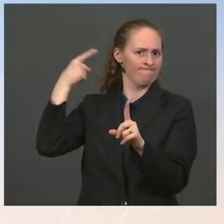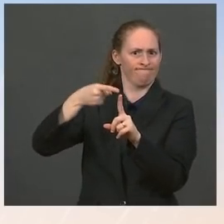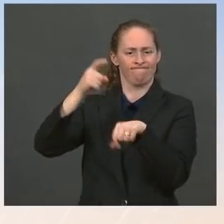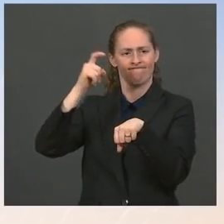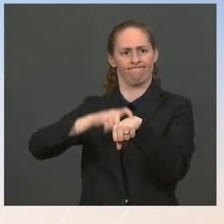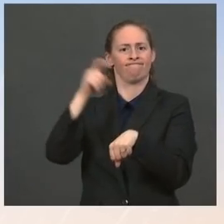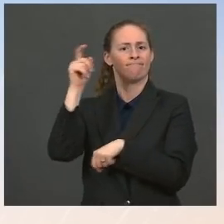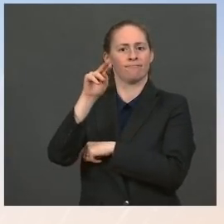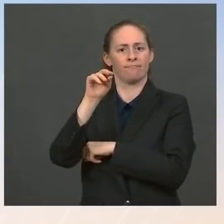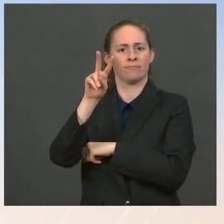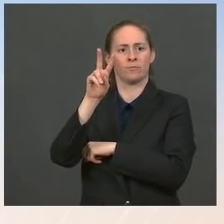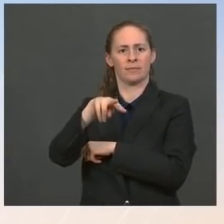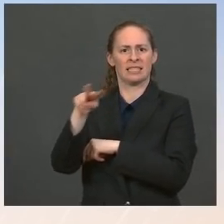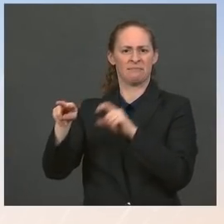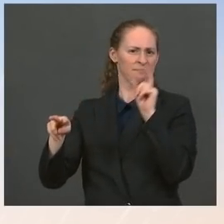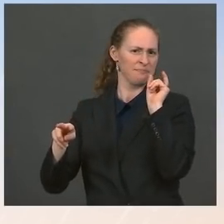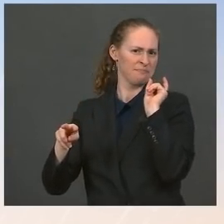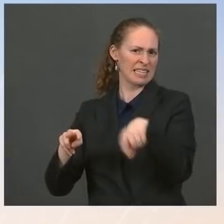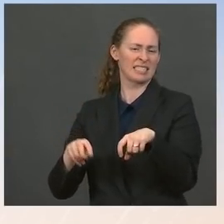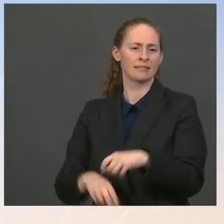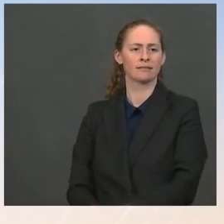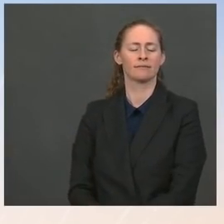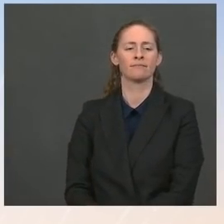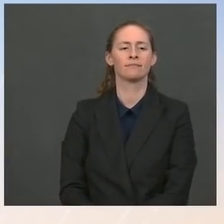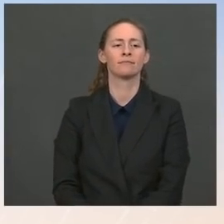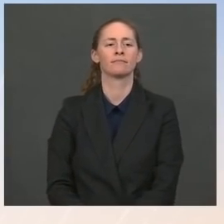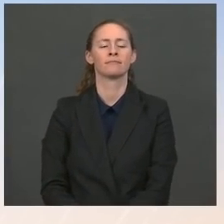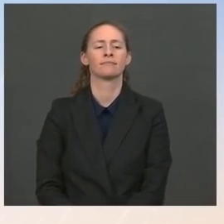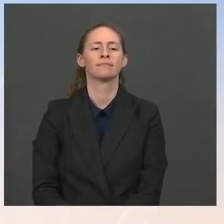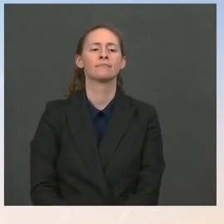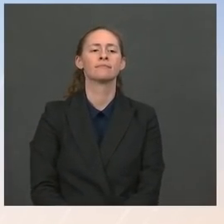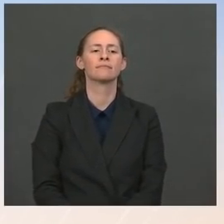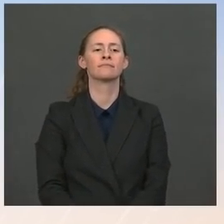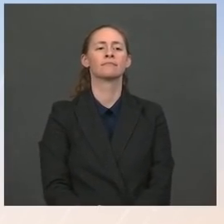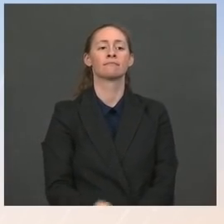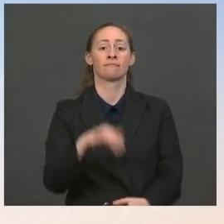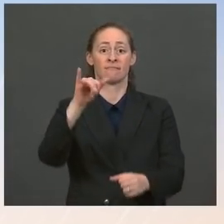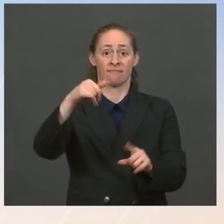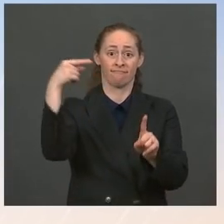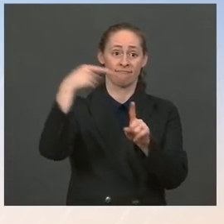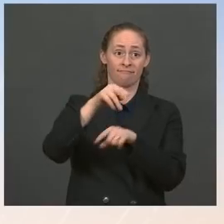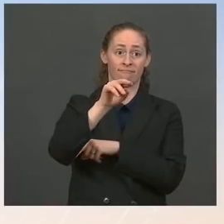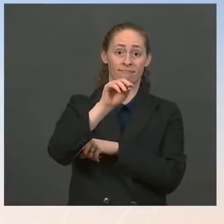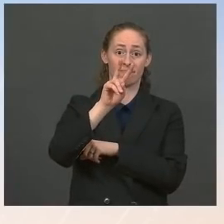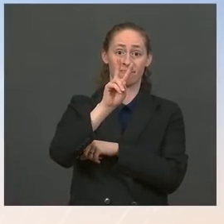the deadline is not a cliff for employees in comp- -- compliance; they will go through education,